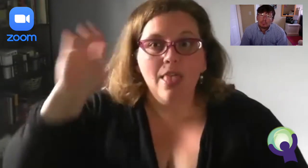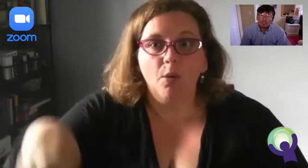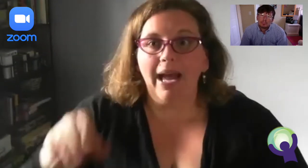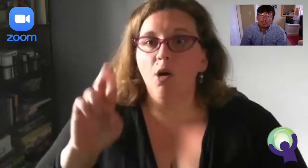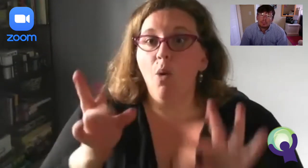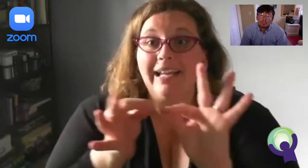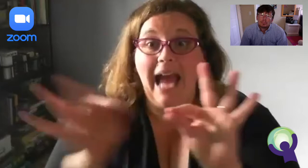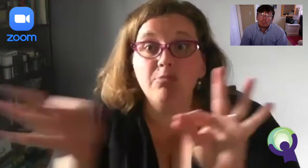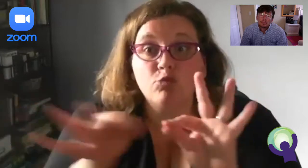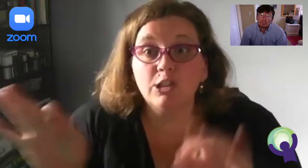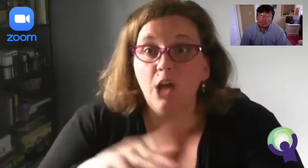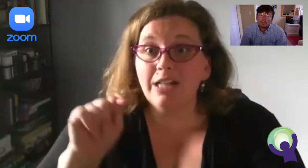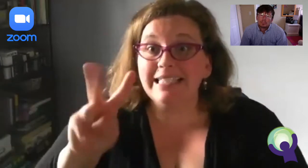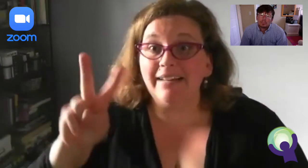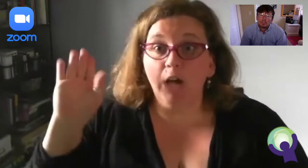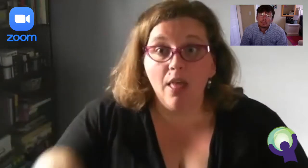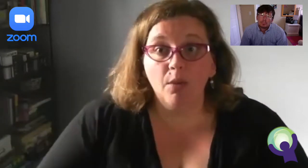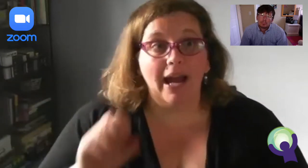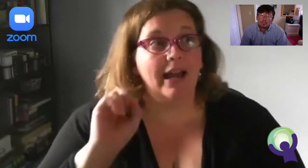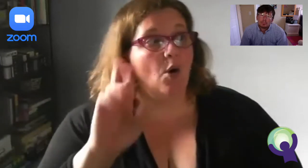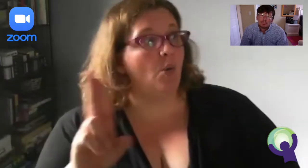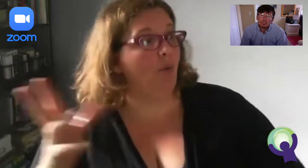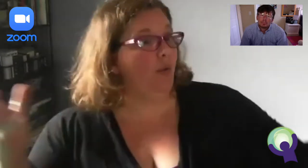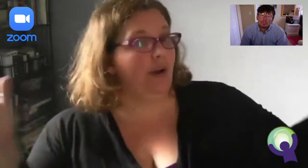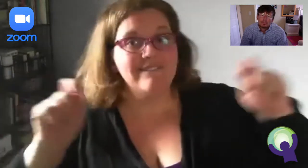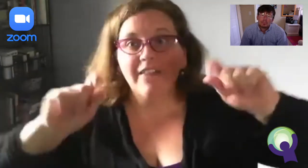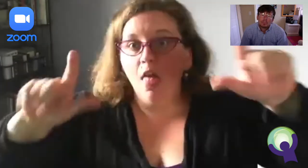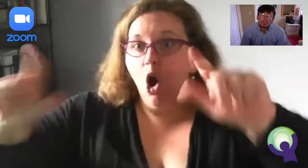interpreters or captions even through an entire